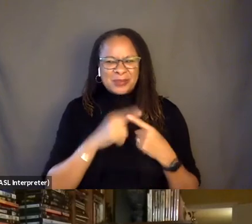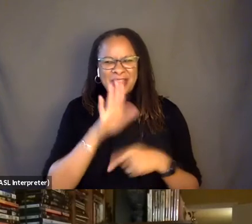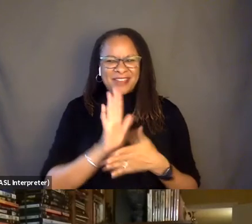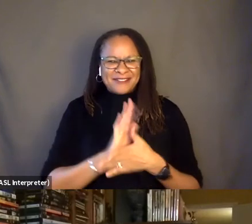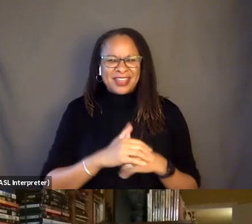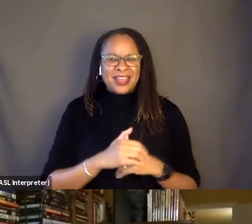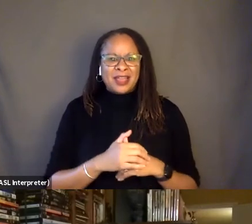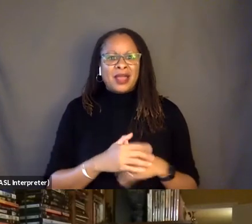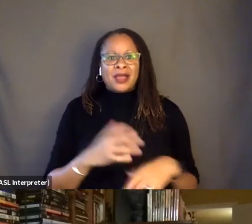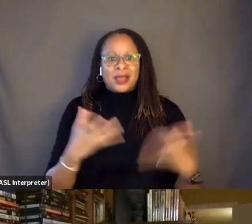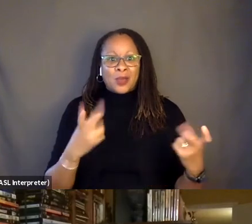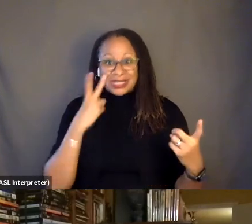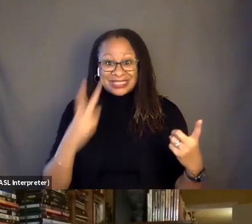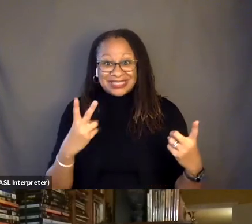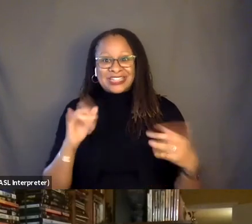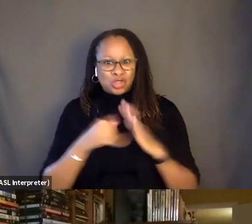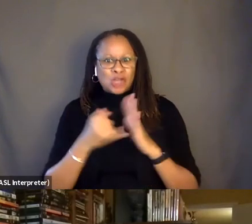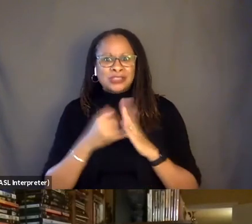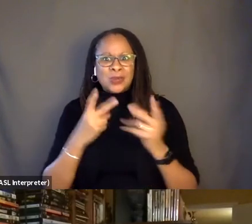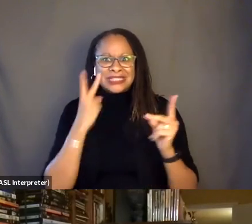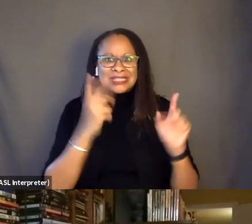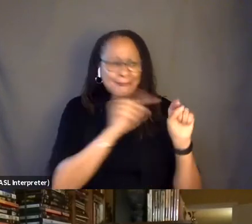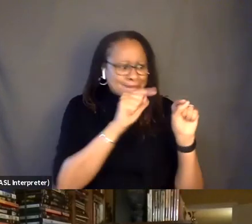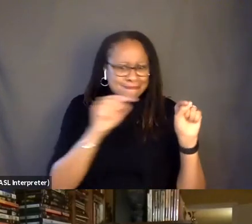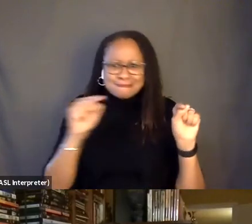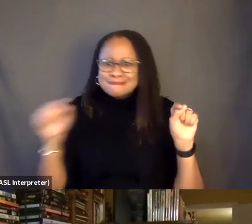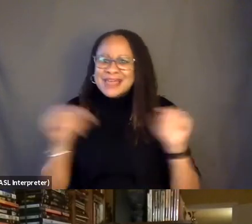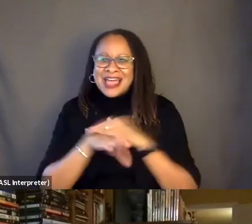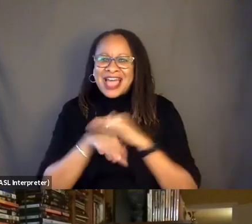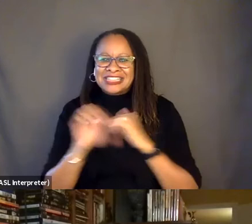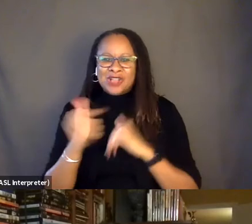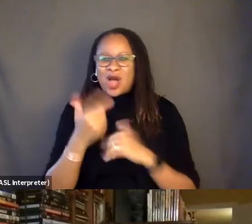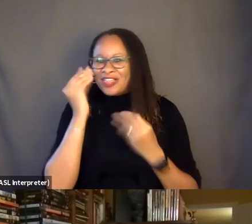you're a journalist. You want access to all her information.